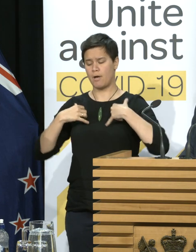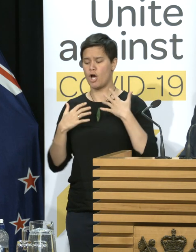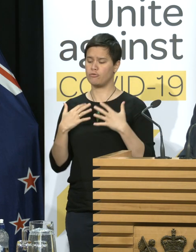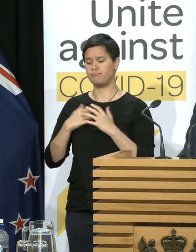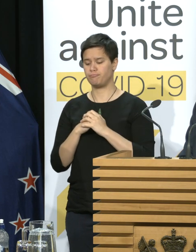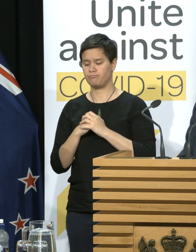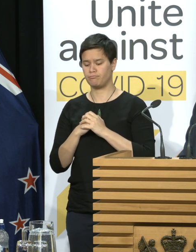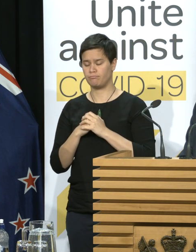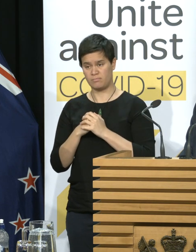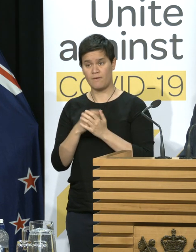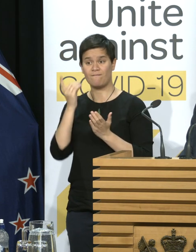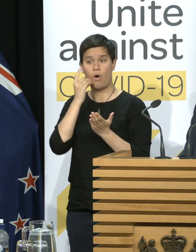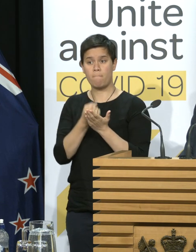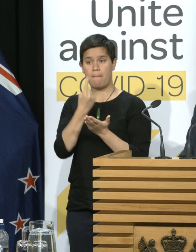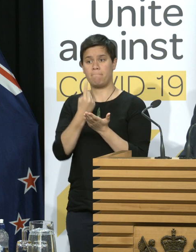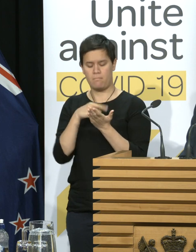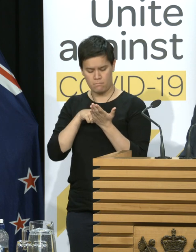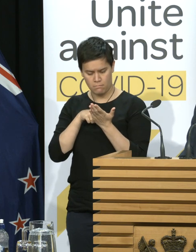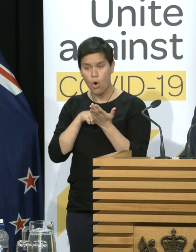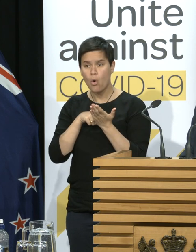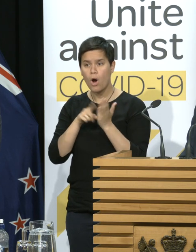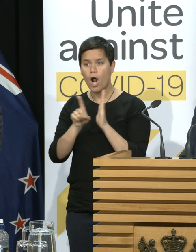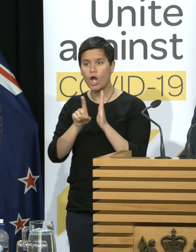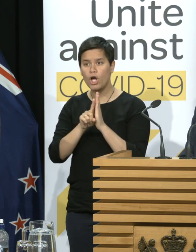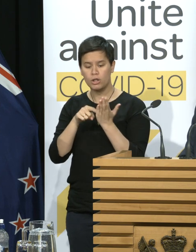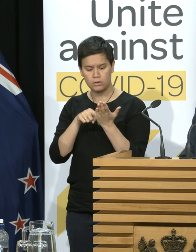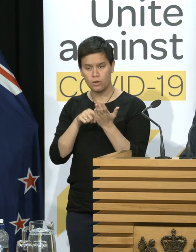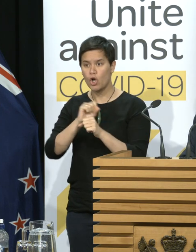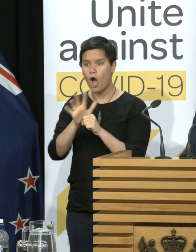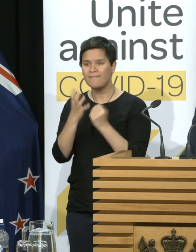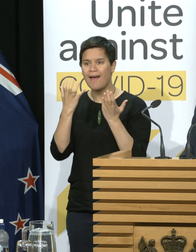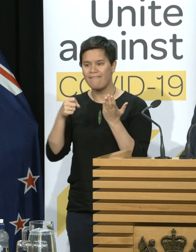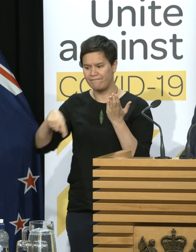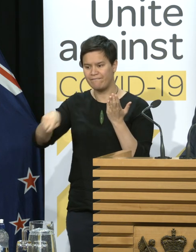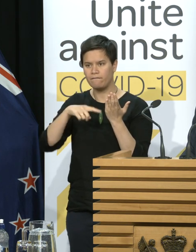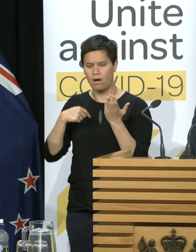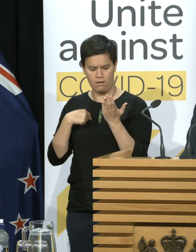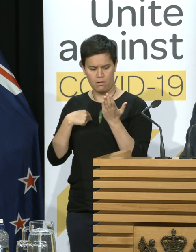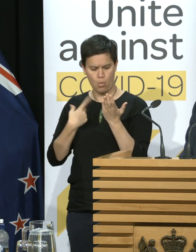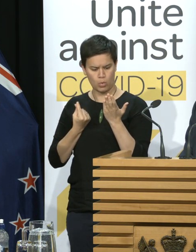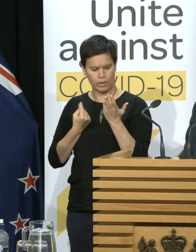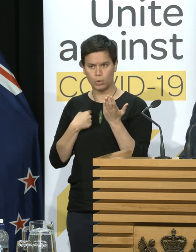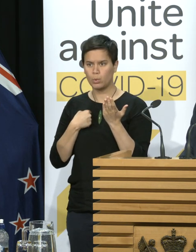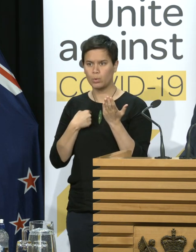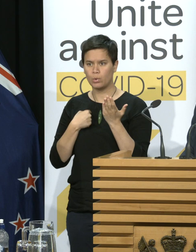What actually happens? What do you see? I think probably the first thing that's likely to happen in a scenario like that is the public health units will be on site very quickly